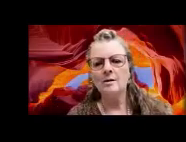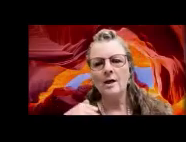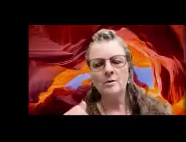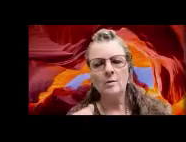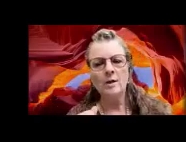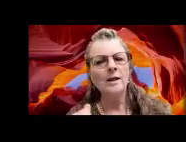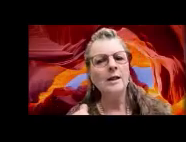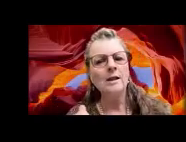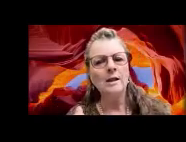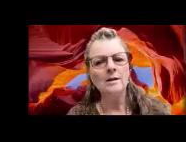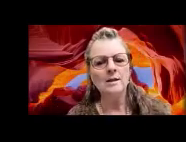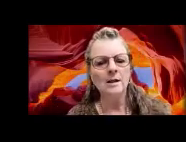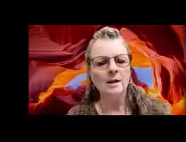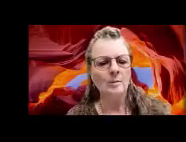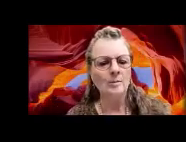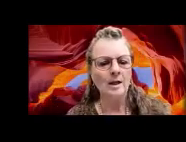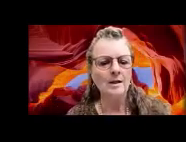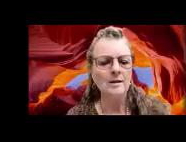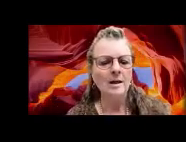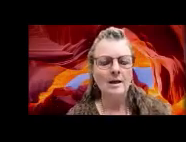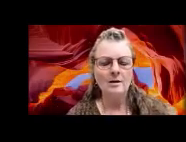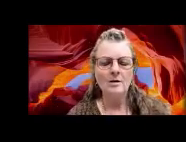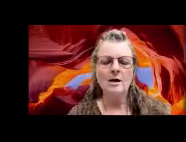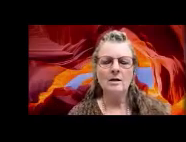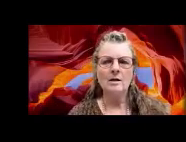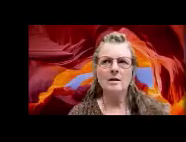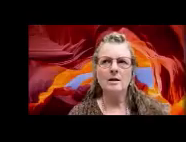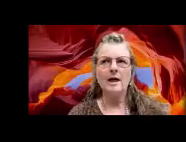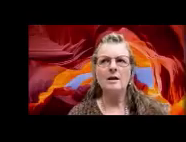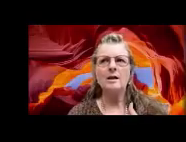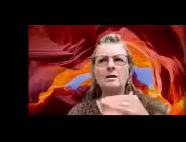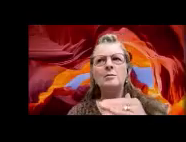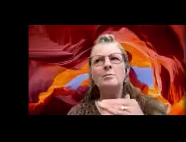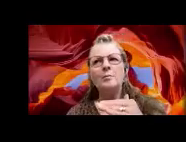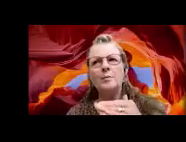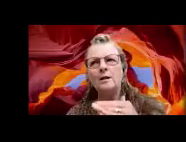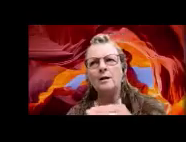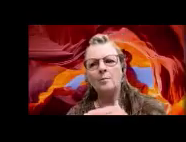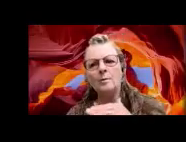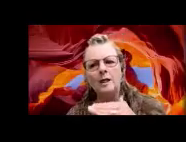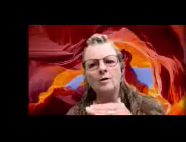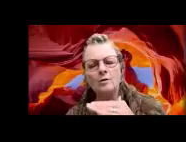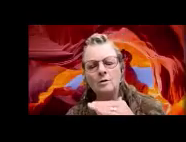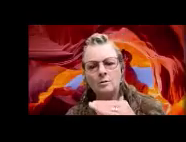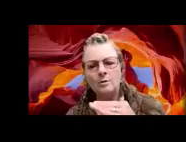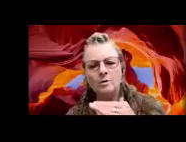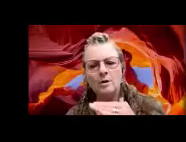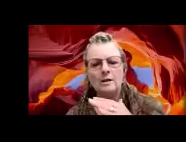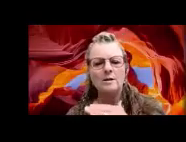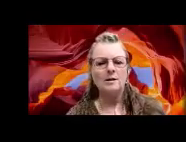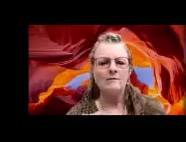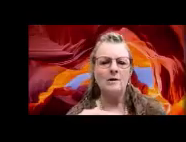that's one of the key things to keep in mind. They're not likely to be the bigger noticeable traits. They're very